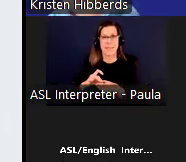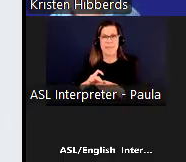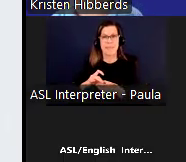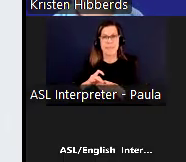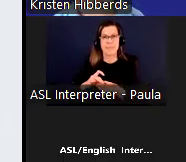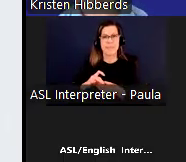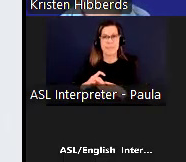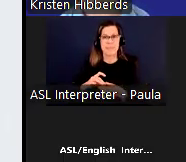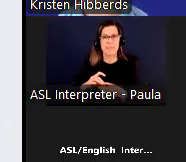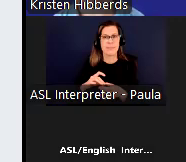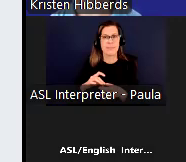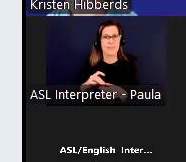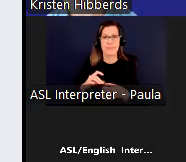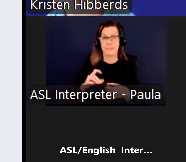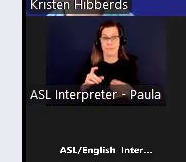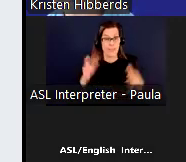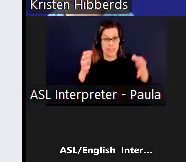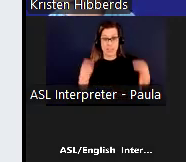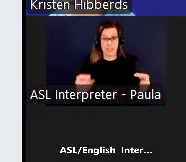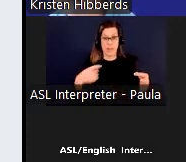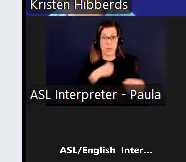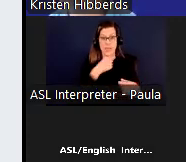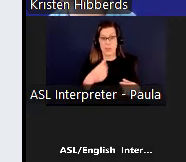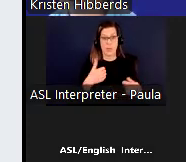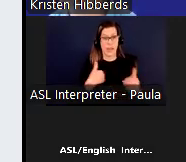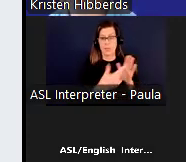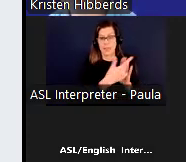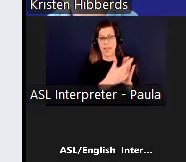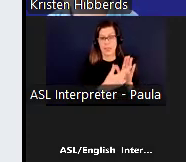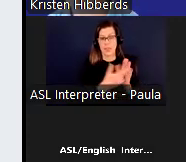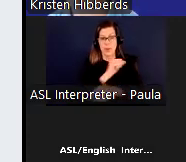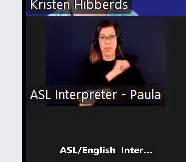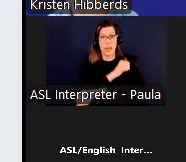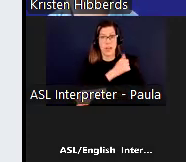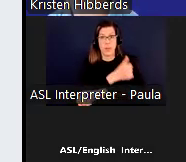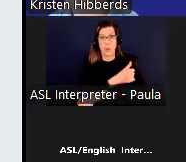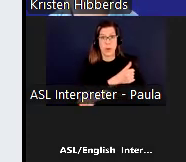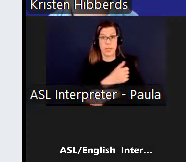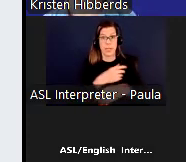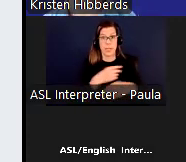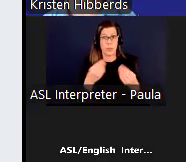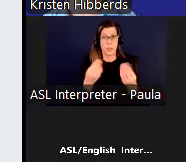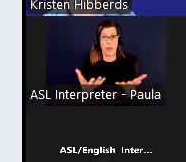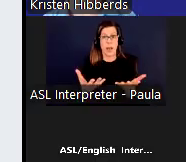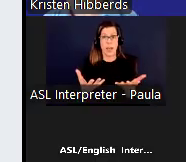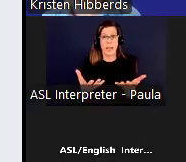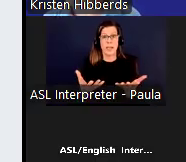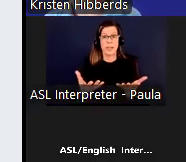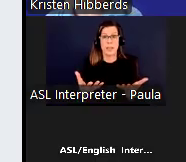determined we don't have statutory authority to provide the reporter of the